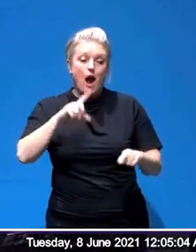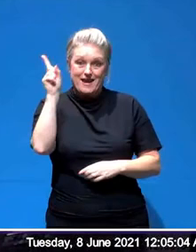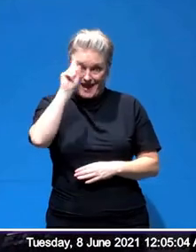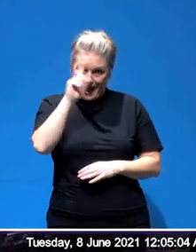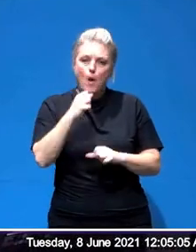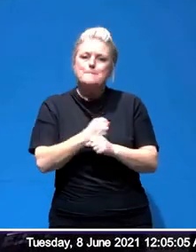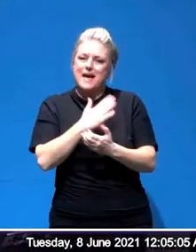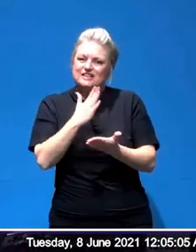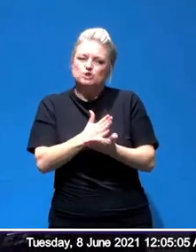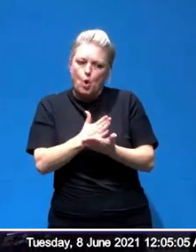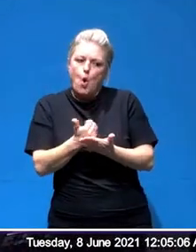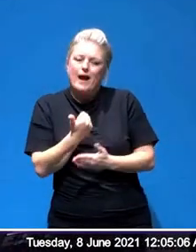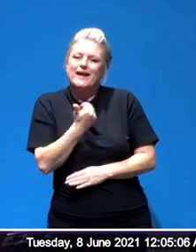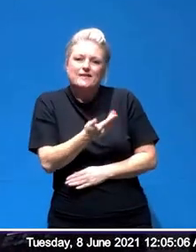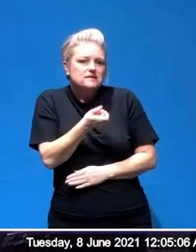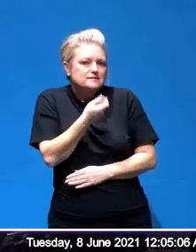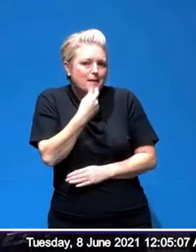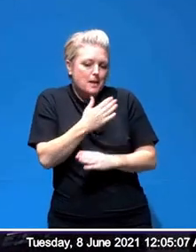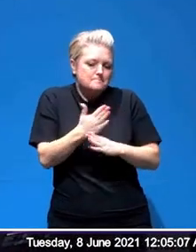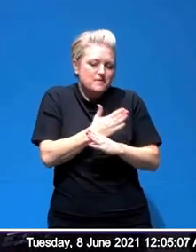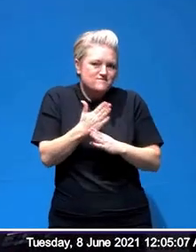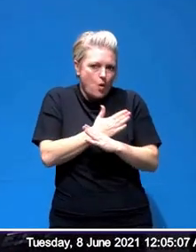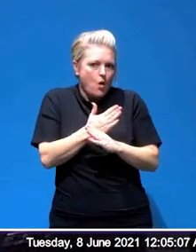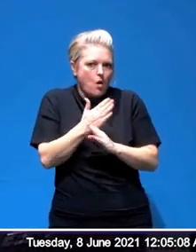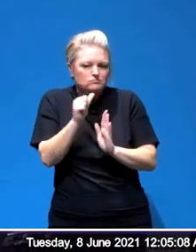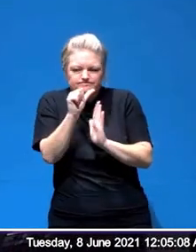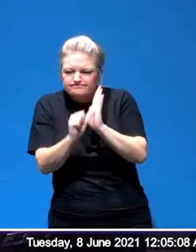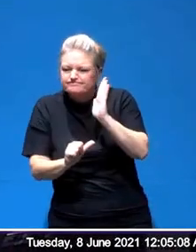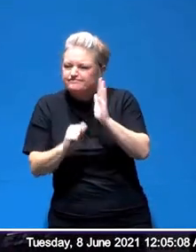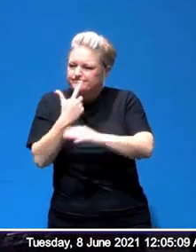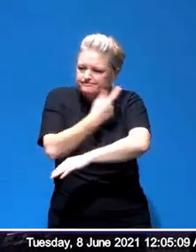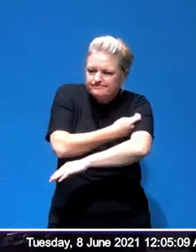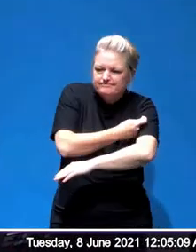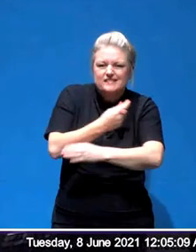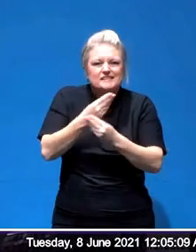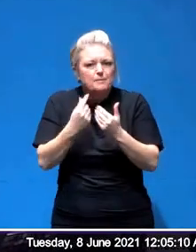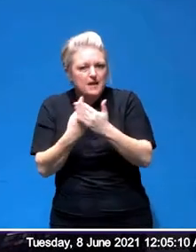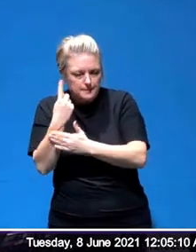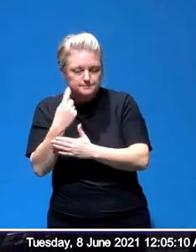actually through any procedures. But it was a very traumatic time.